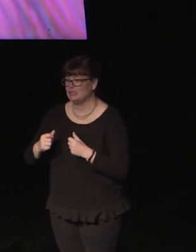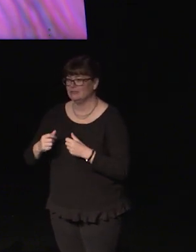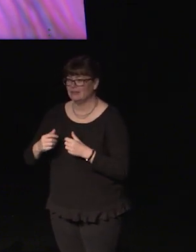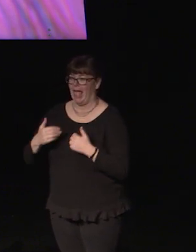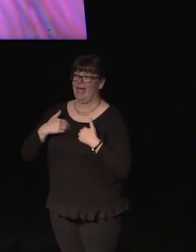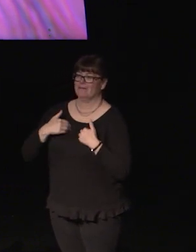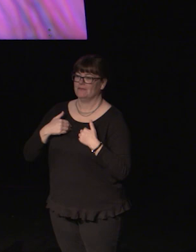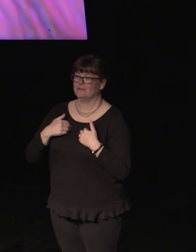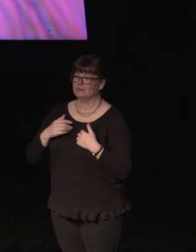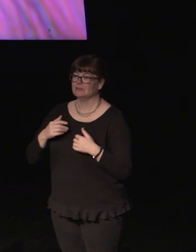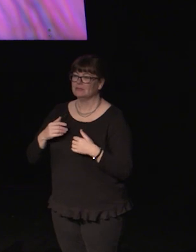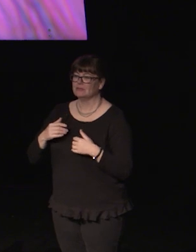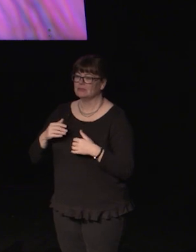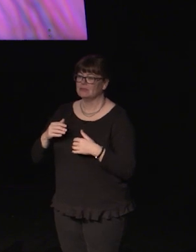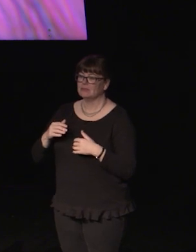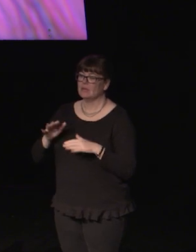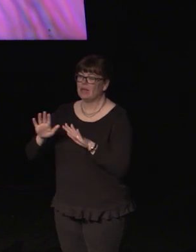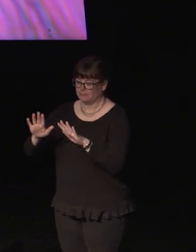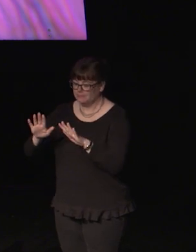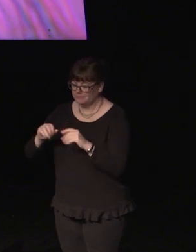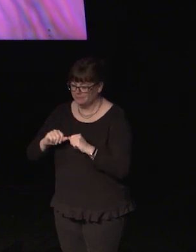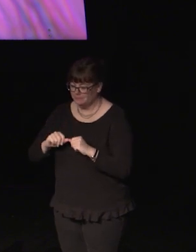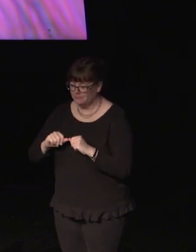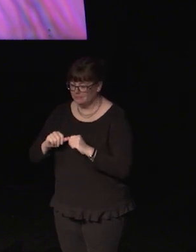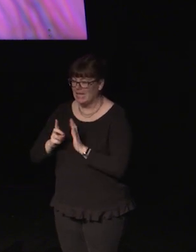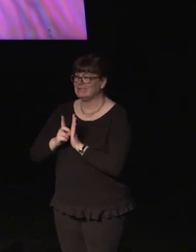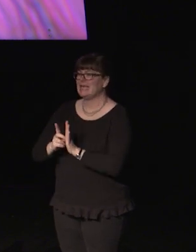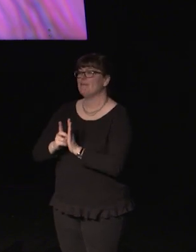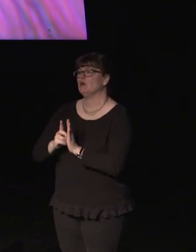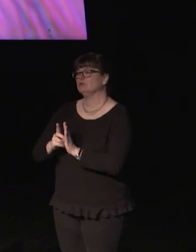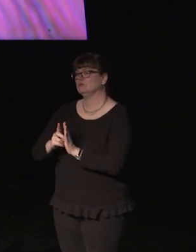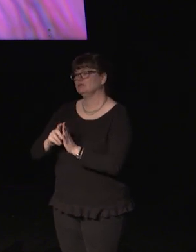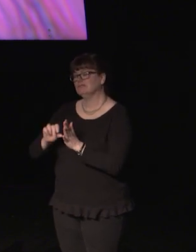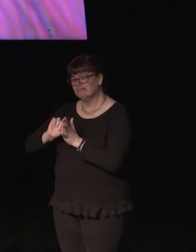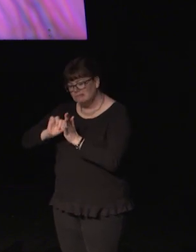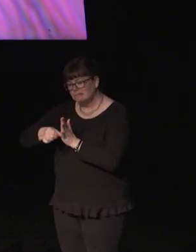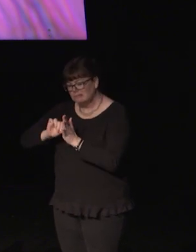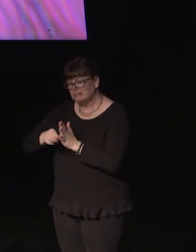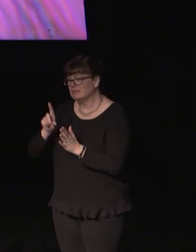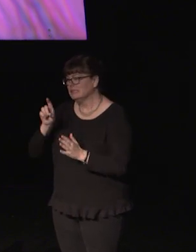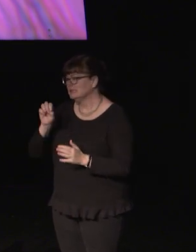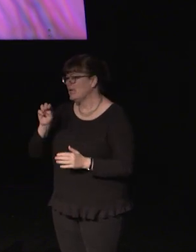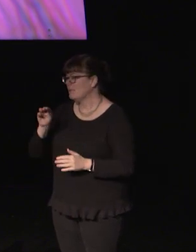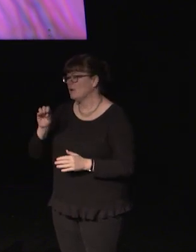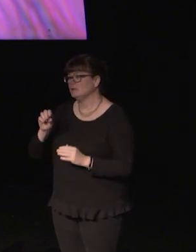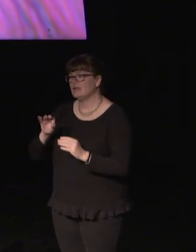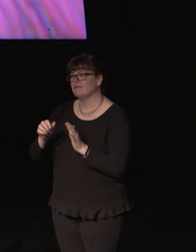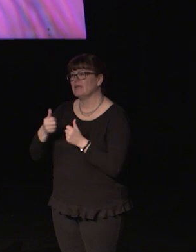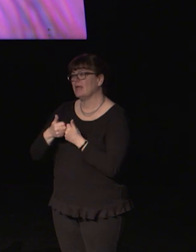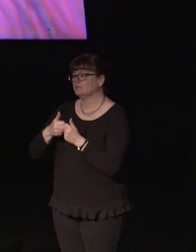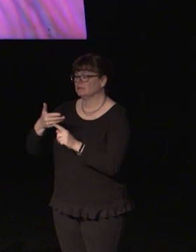I'll kind of start by the basis saying... demos. I would love it if there were more demos of games to be able to play